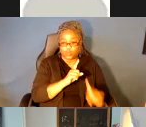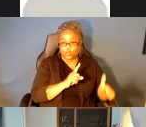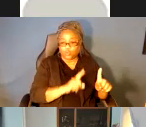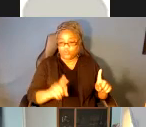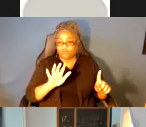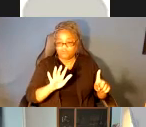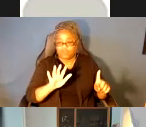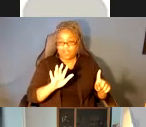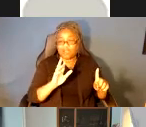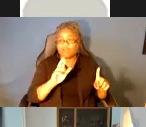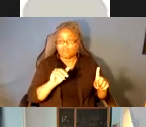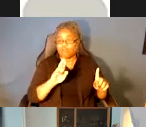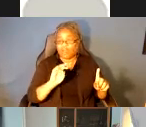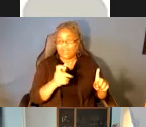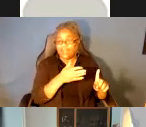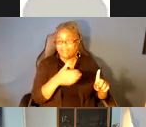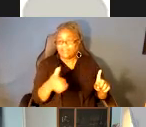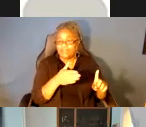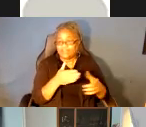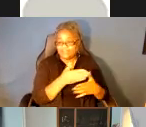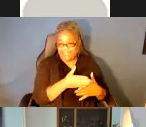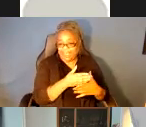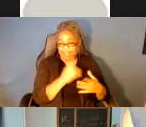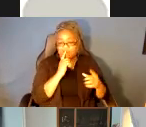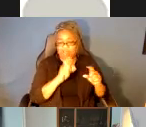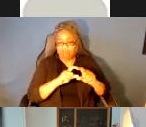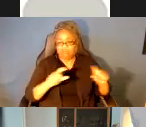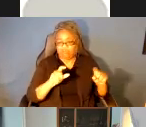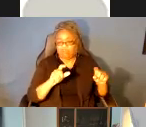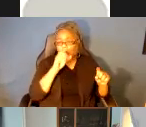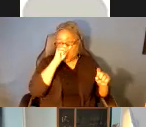along a horizontal orange arrow, indicating a spectrum.